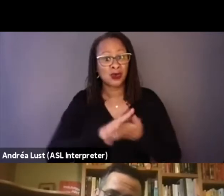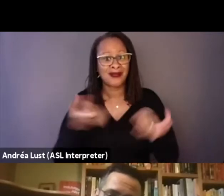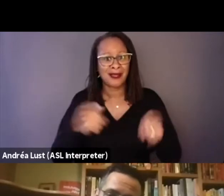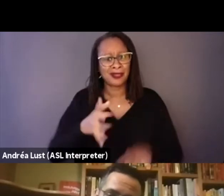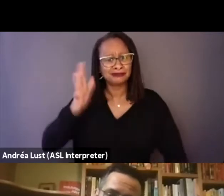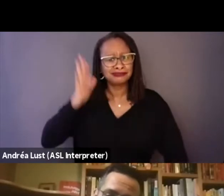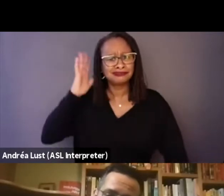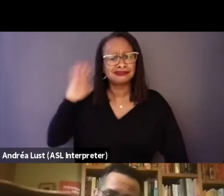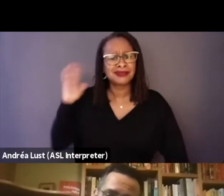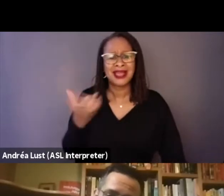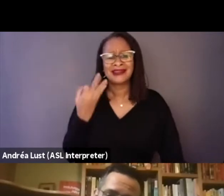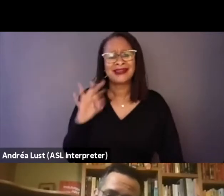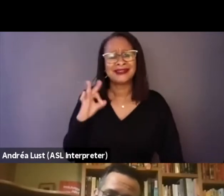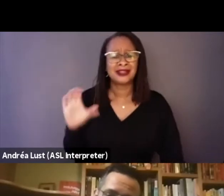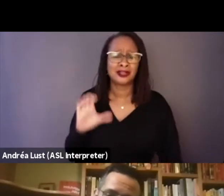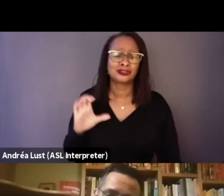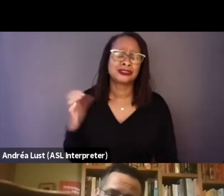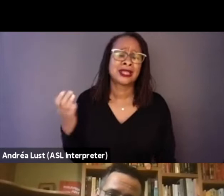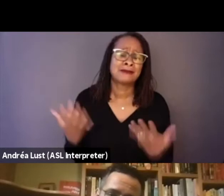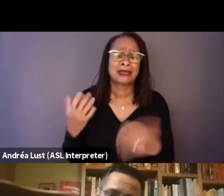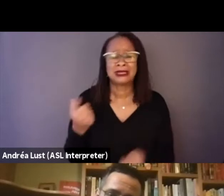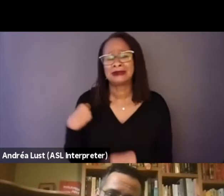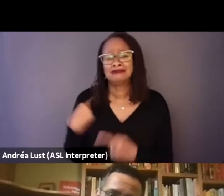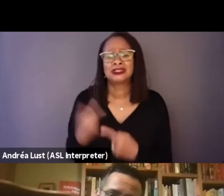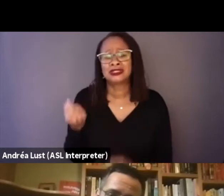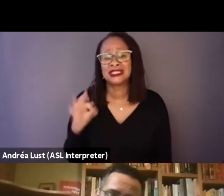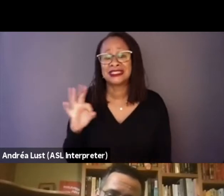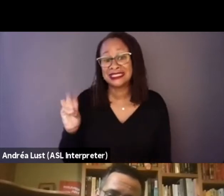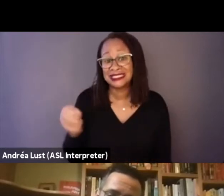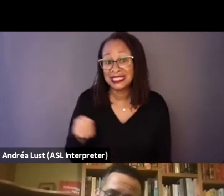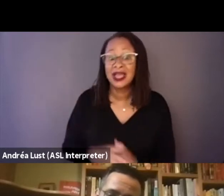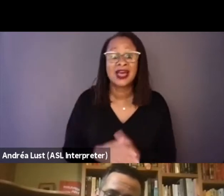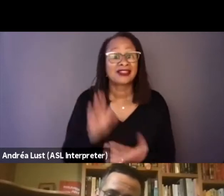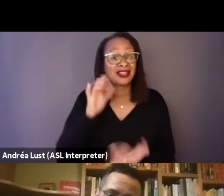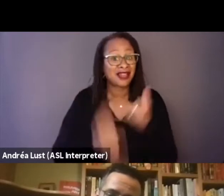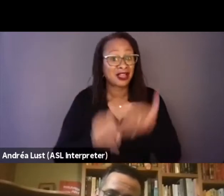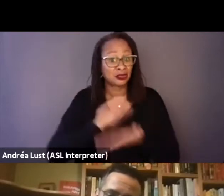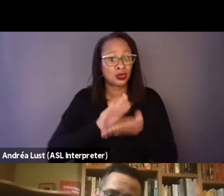in the turn of the century up to maybe the 60s, 70s, but yeah, the last school didn't close until 97, I believe.